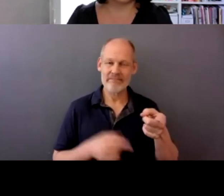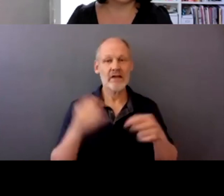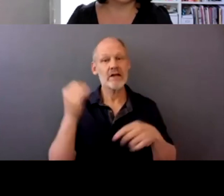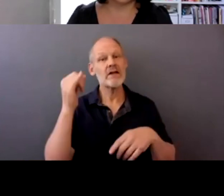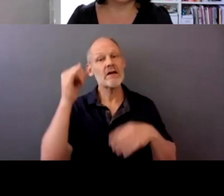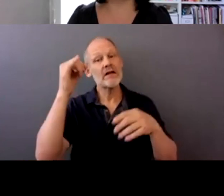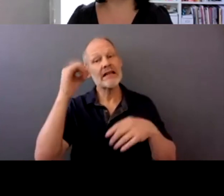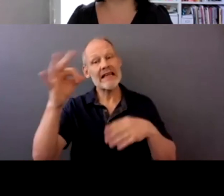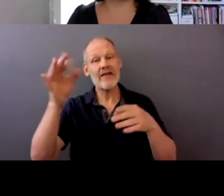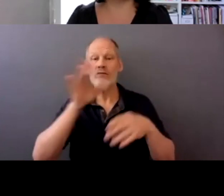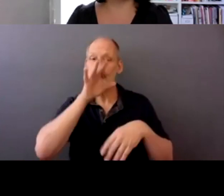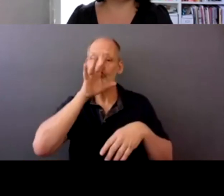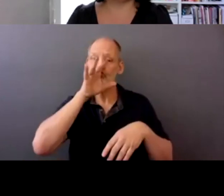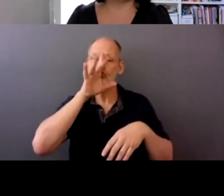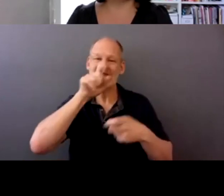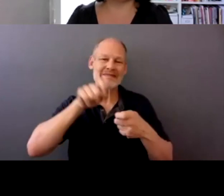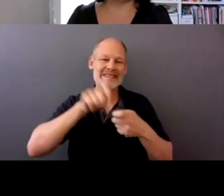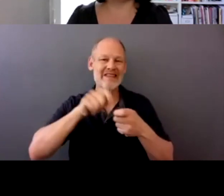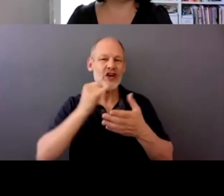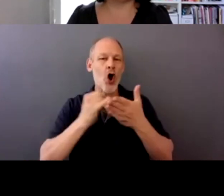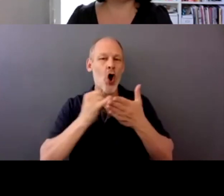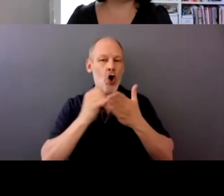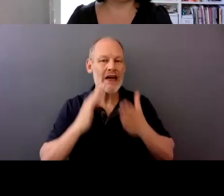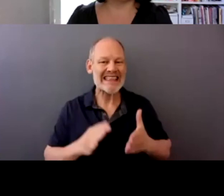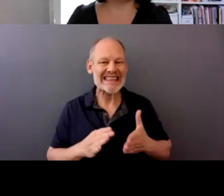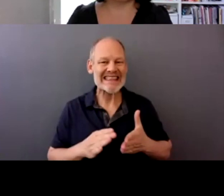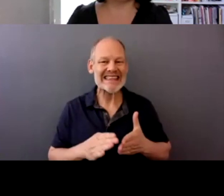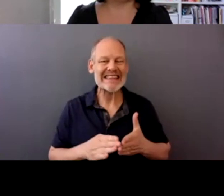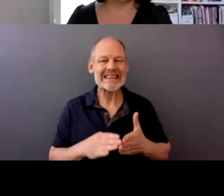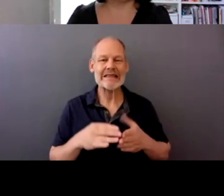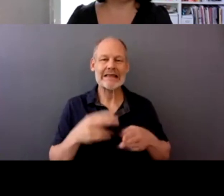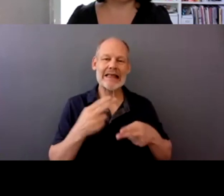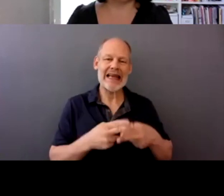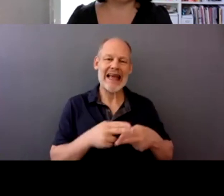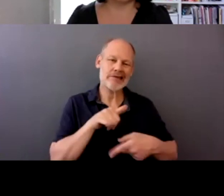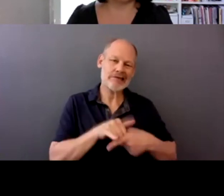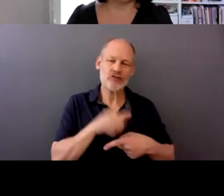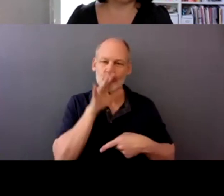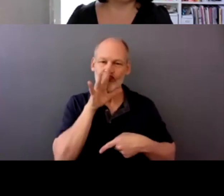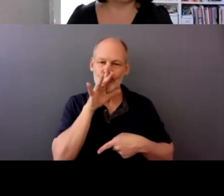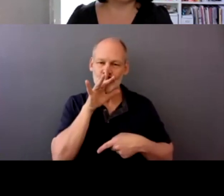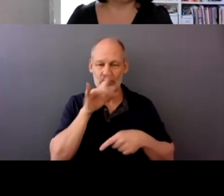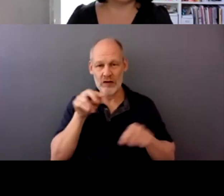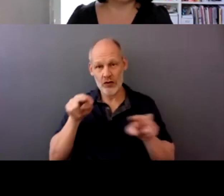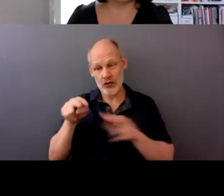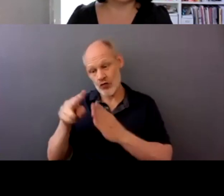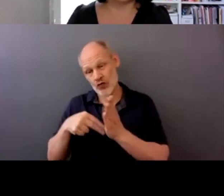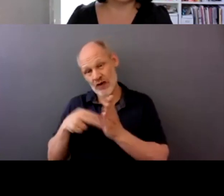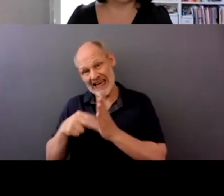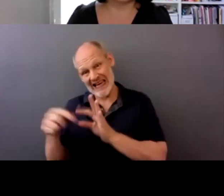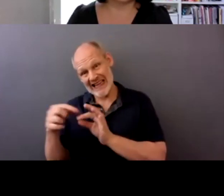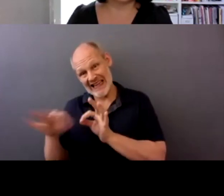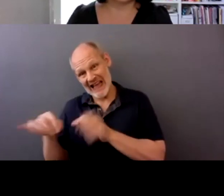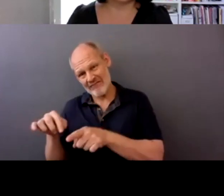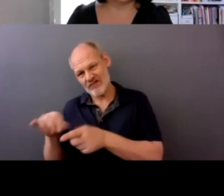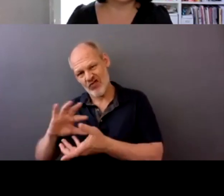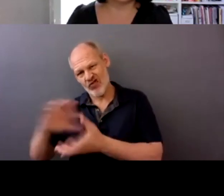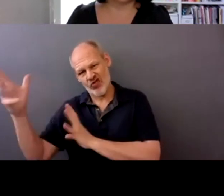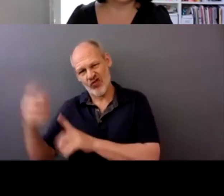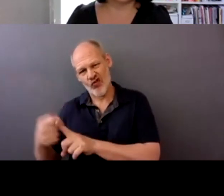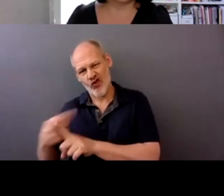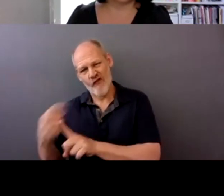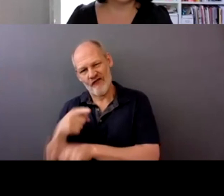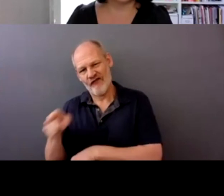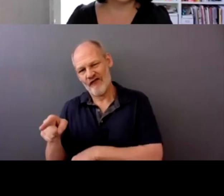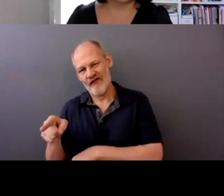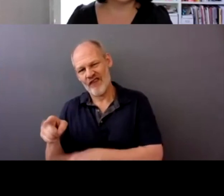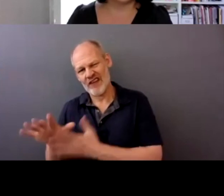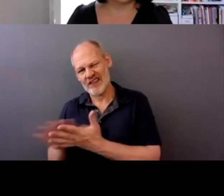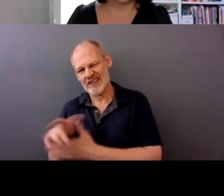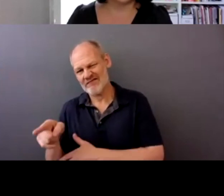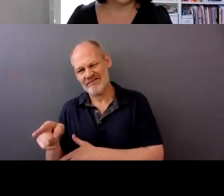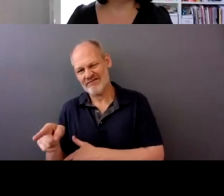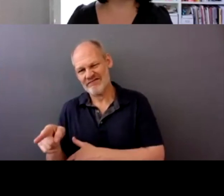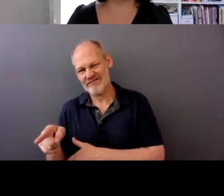has a difficult name, the captioning can be off. Depending on how off it is, it's not great. And